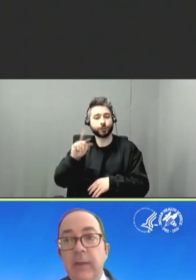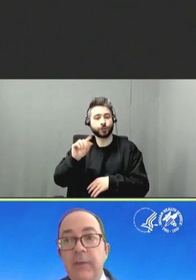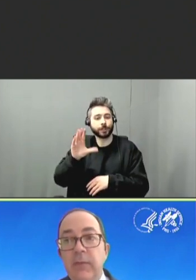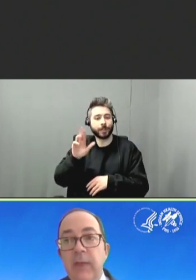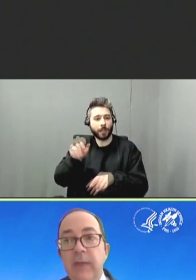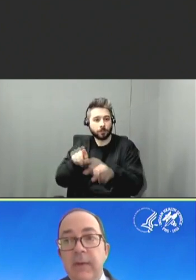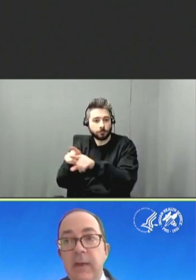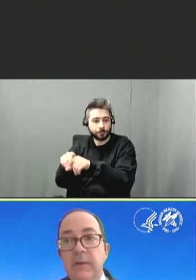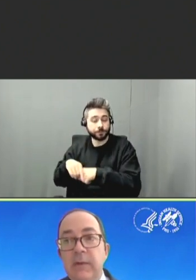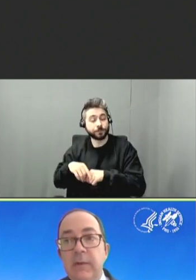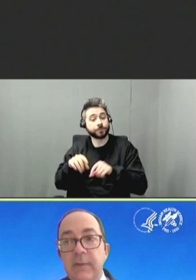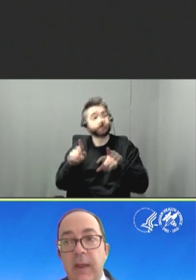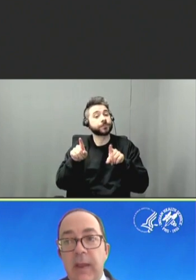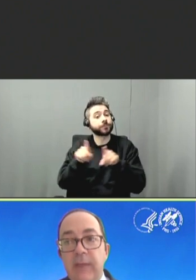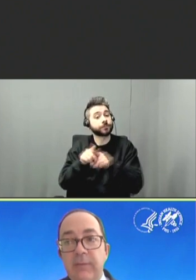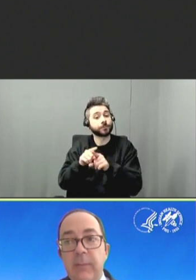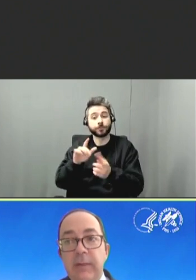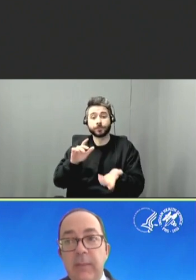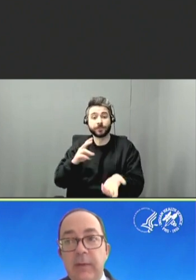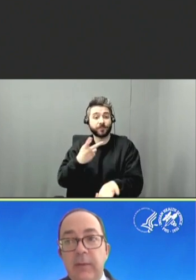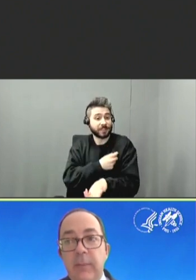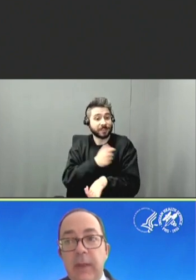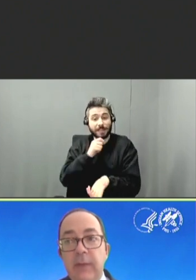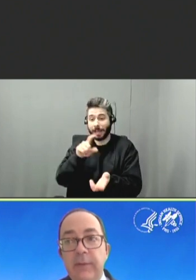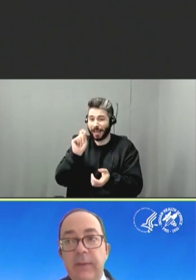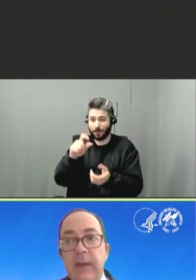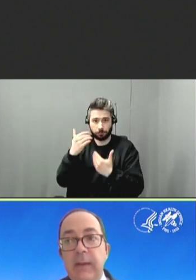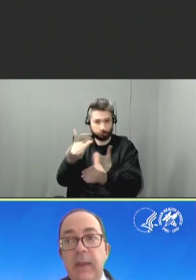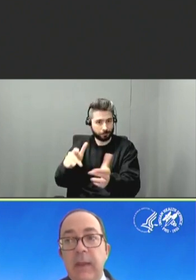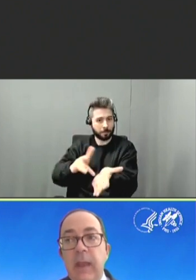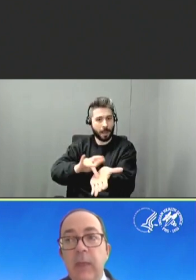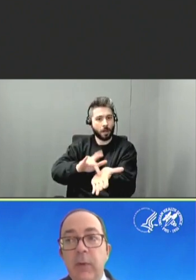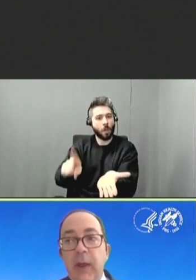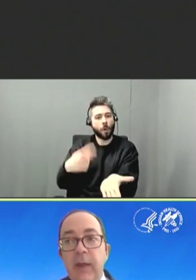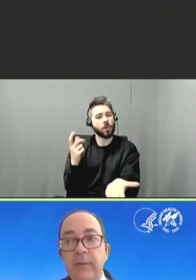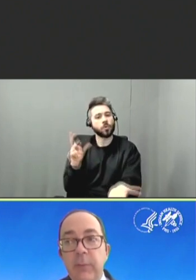Also, vaccination does not have to be limited to the medical setting, and where possible,